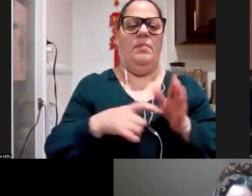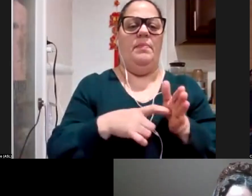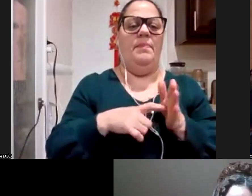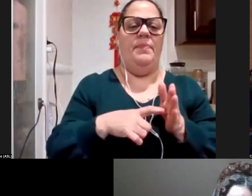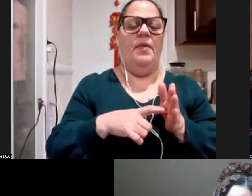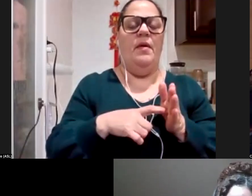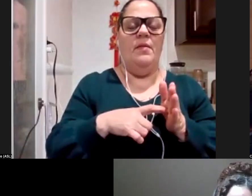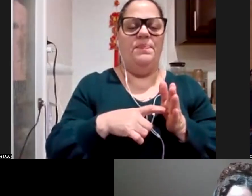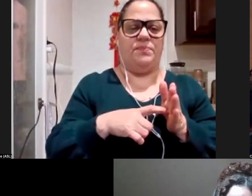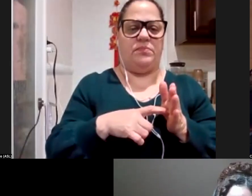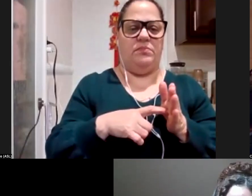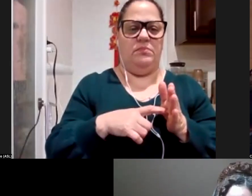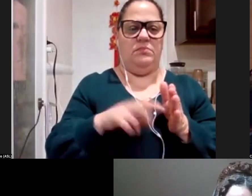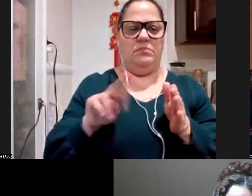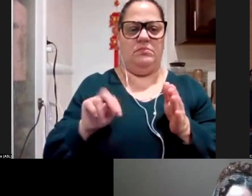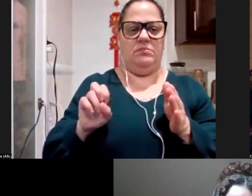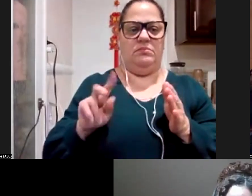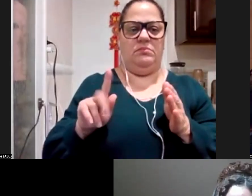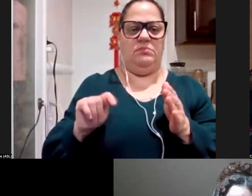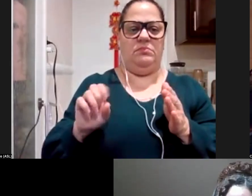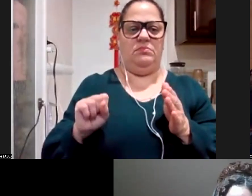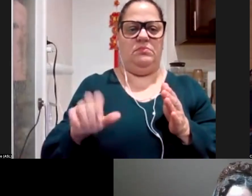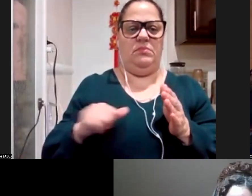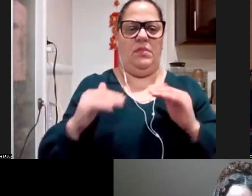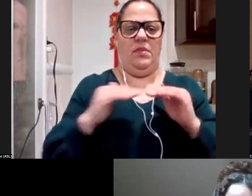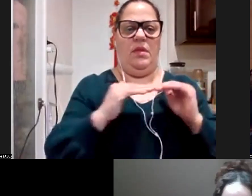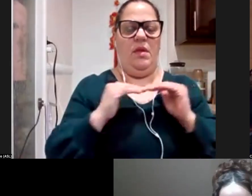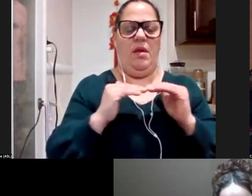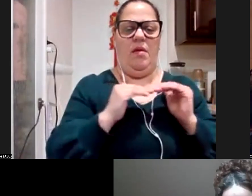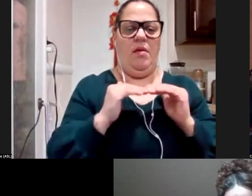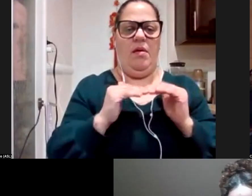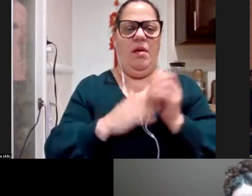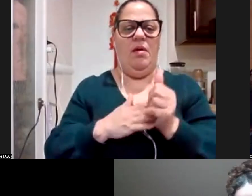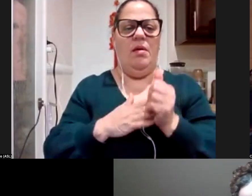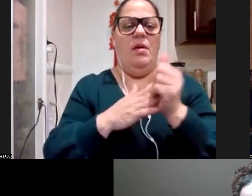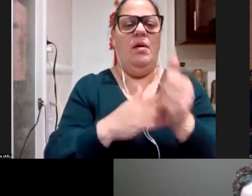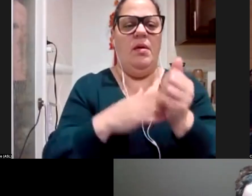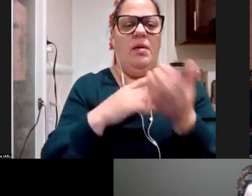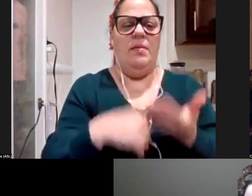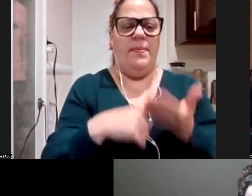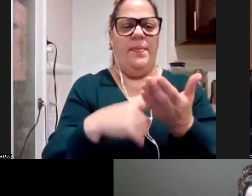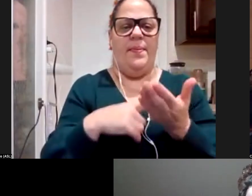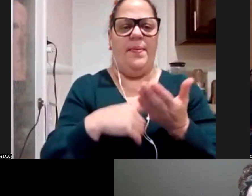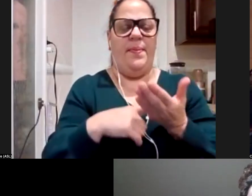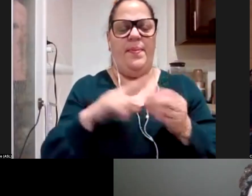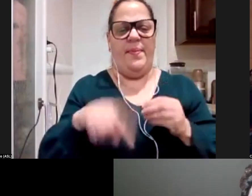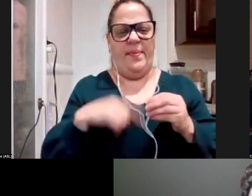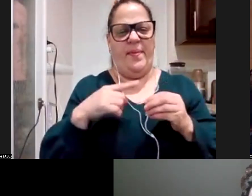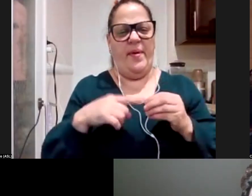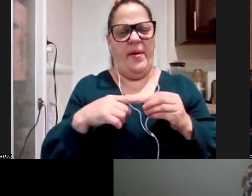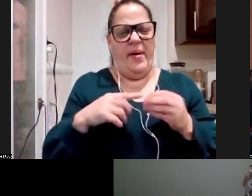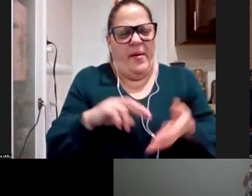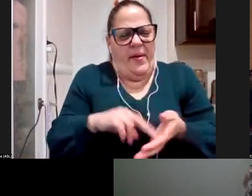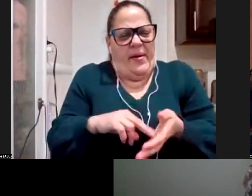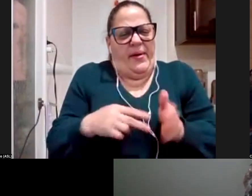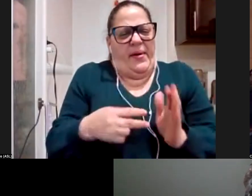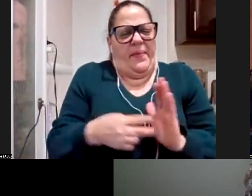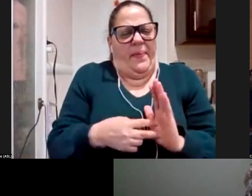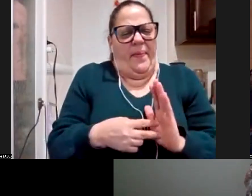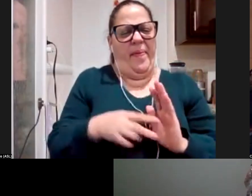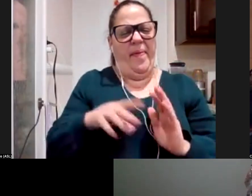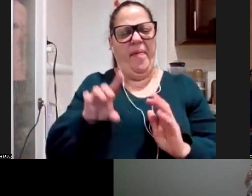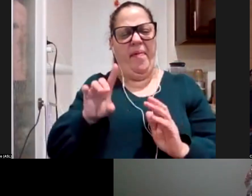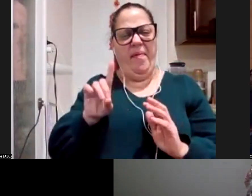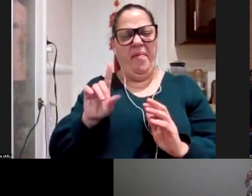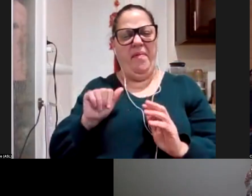and Natalie and the peers will lead a discussion about what it means to them, what it means to the